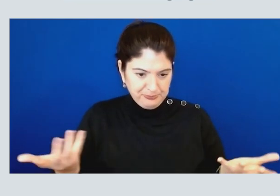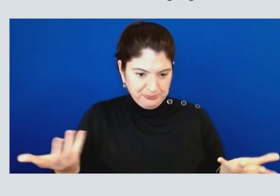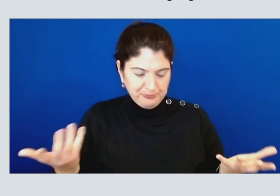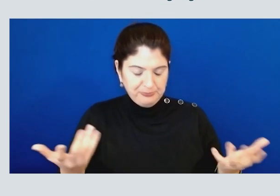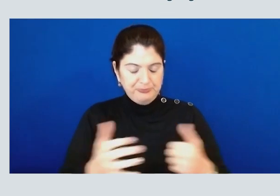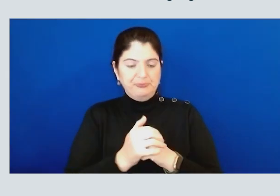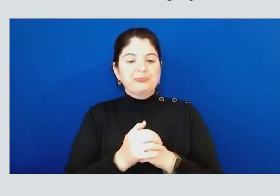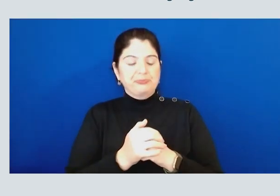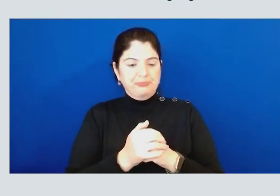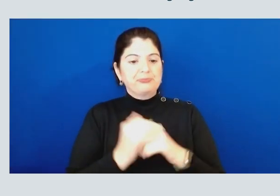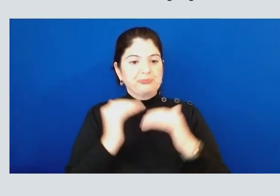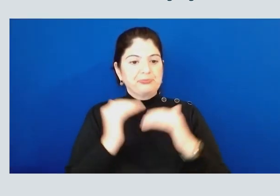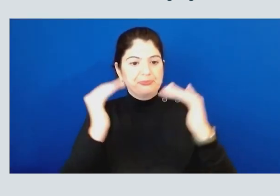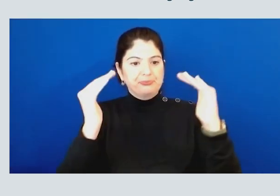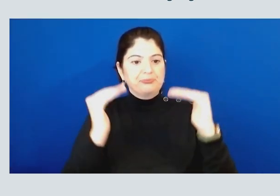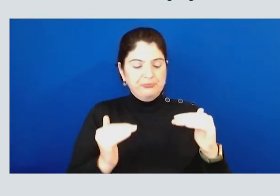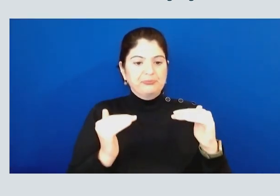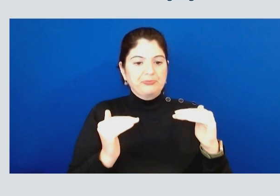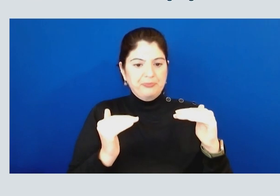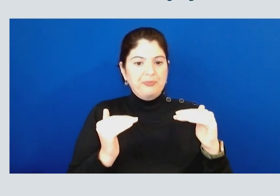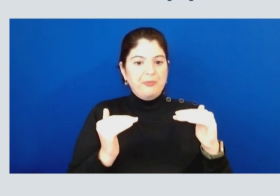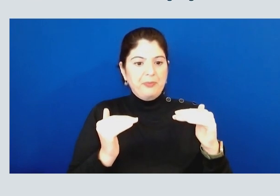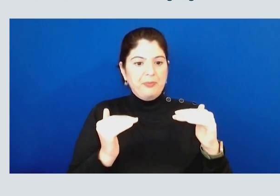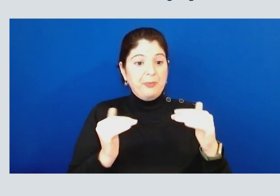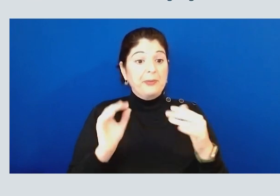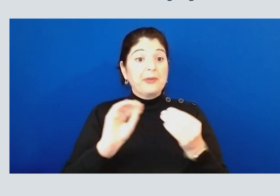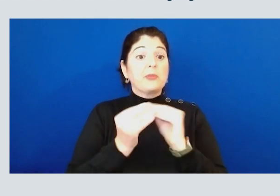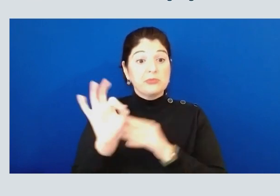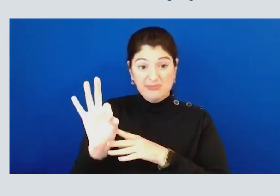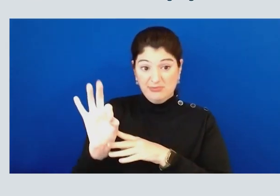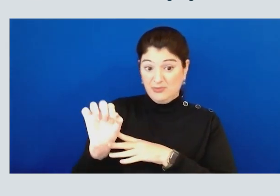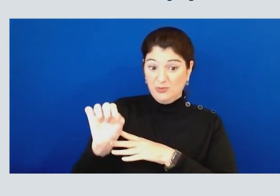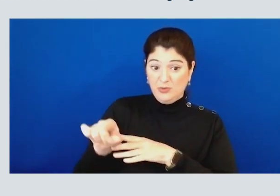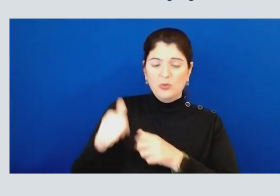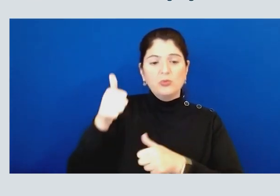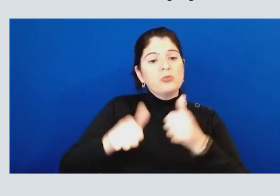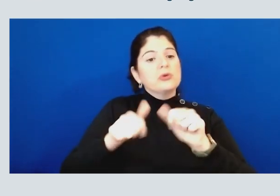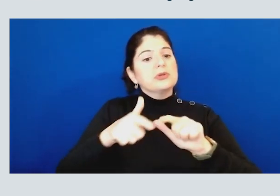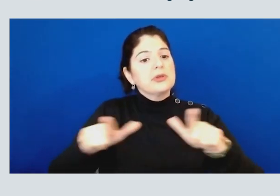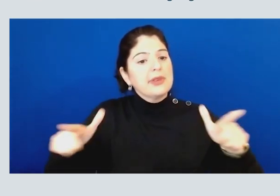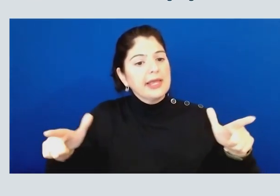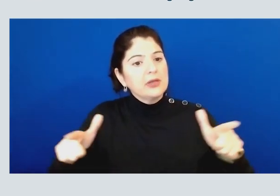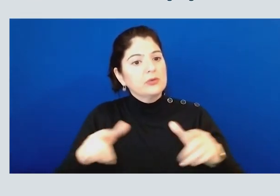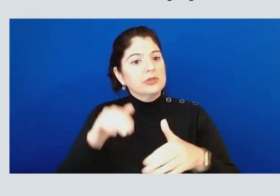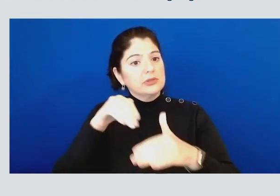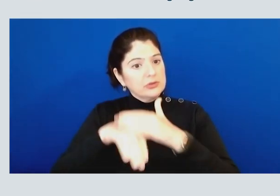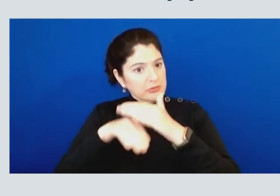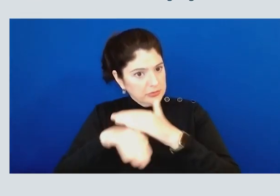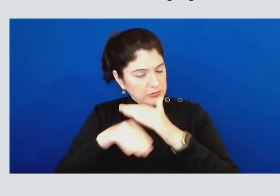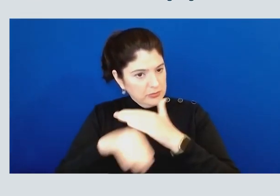Then when we move to number nine, please tell us which language access services do you think need to be improved?